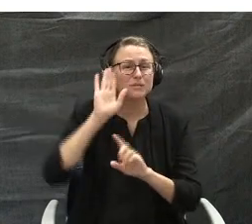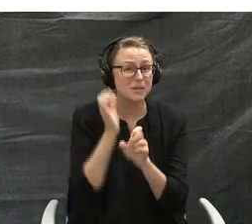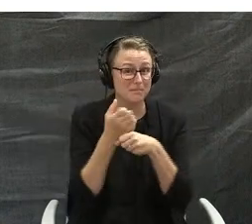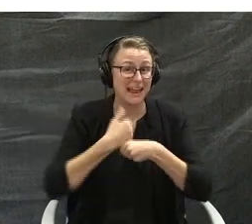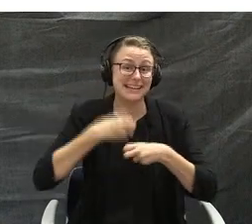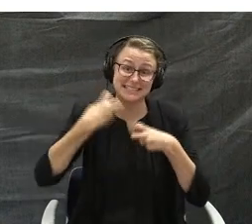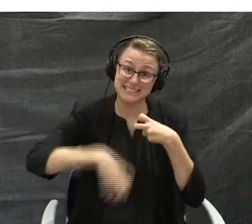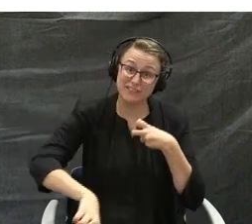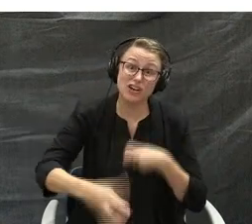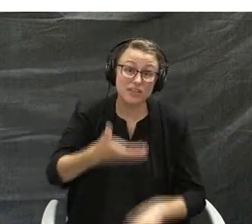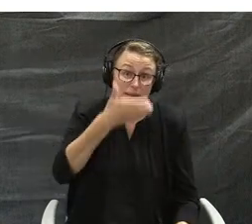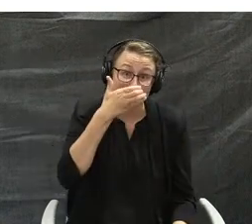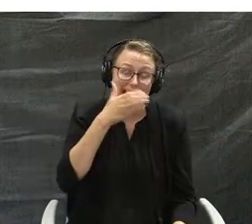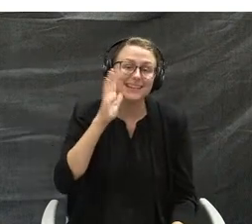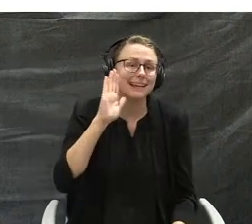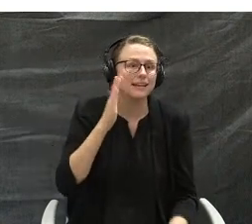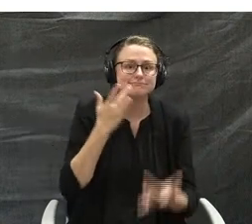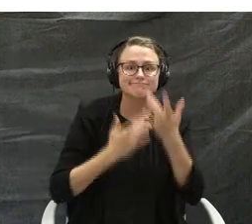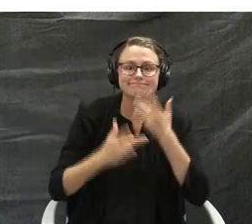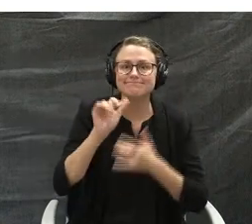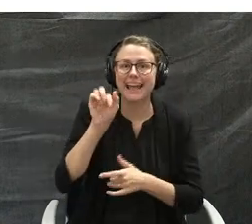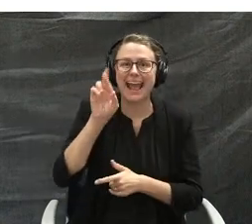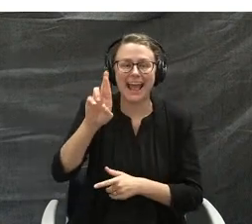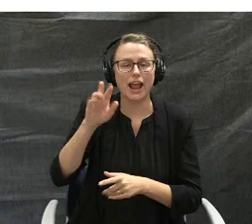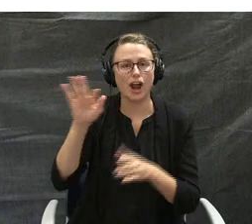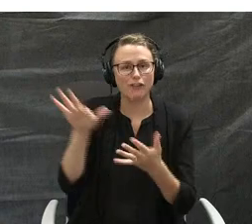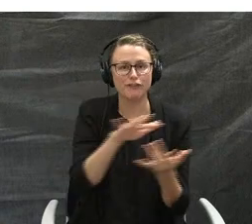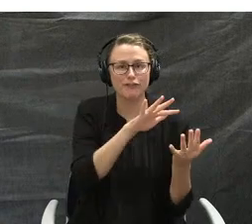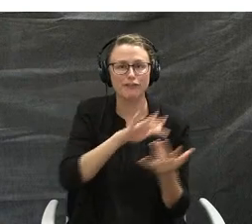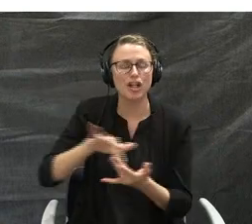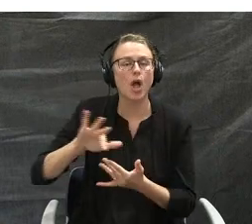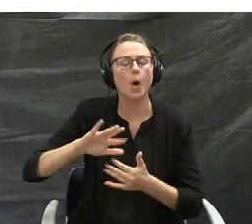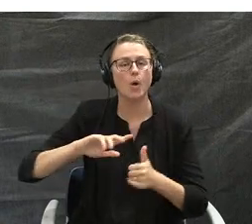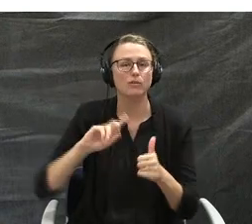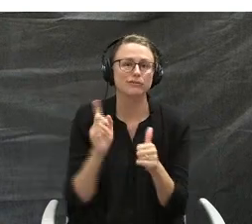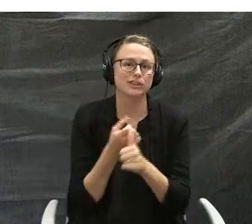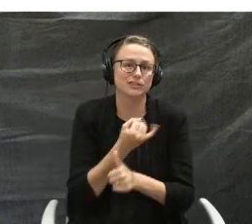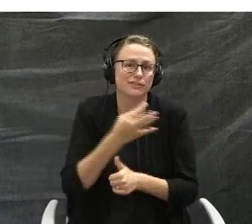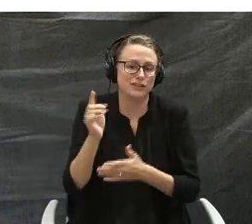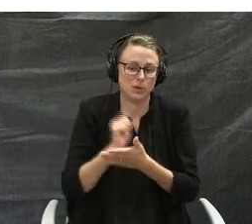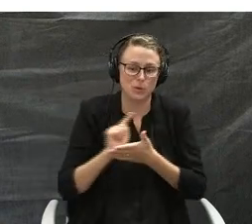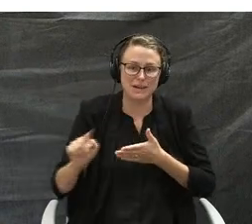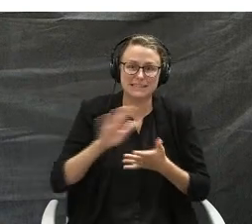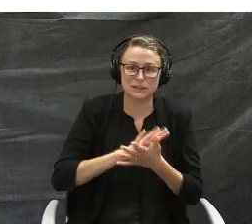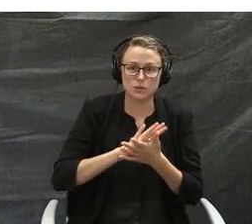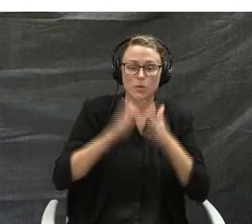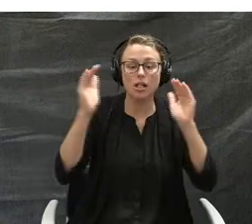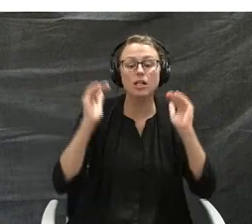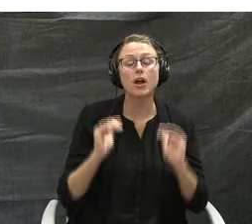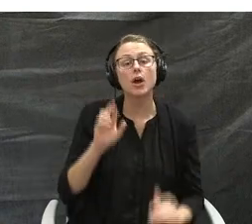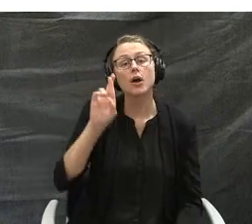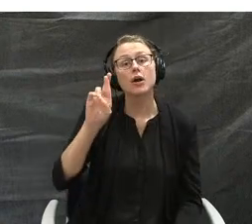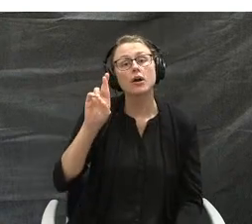also lack proper airflow during the first few weeks of school. Rhonda vanbergen submitted a comment similar to the one